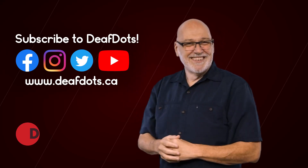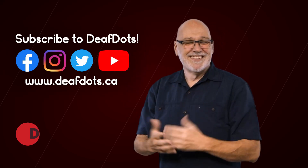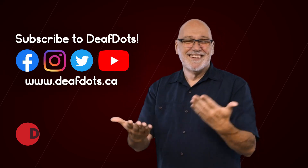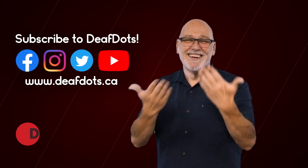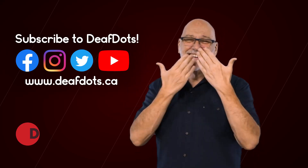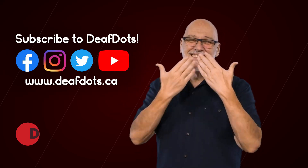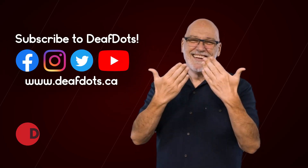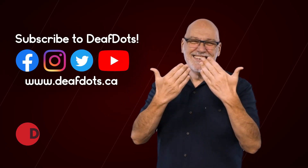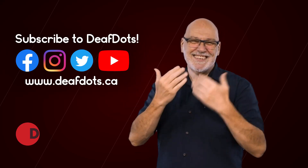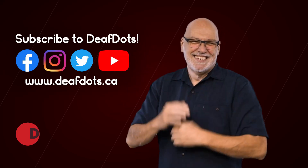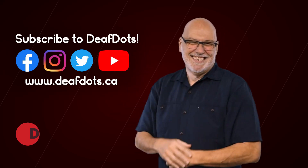Thank you!